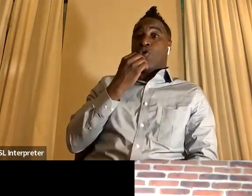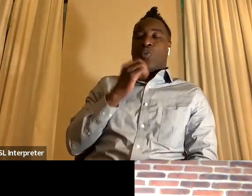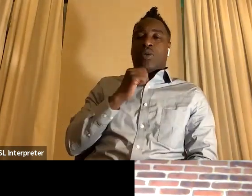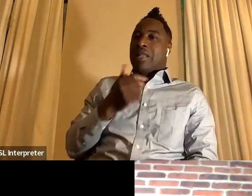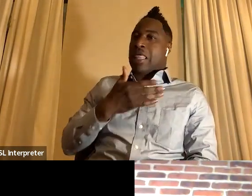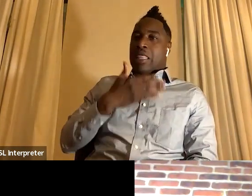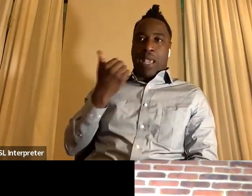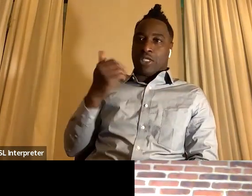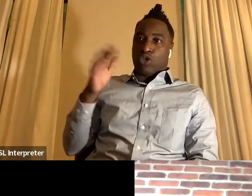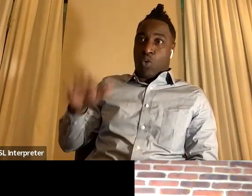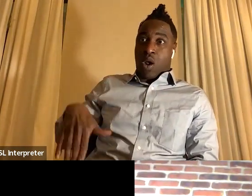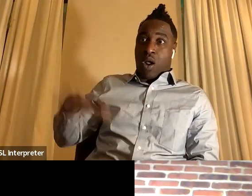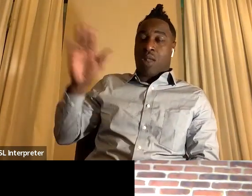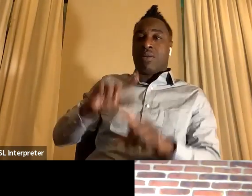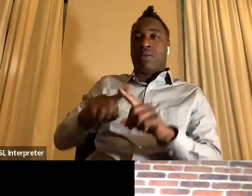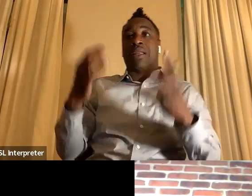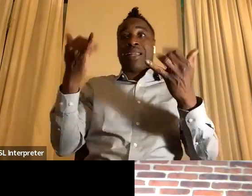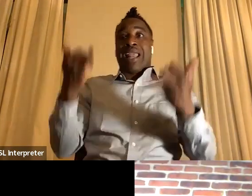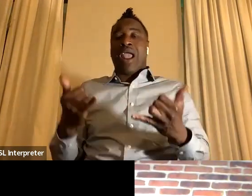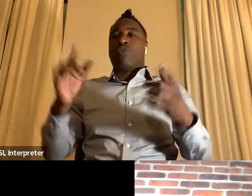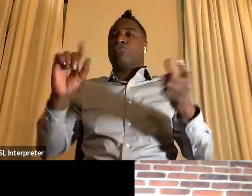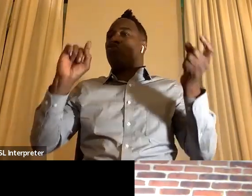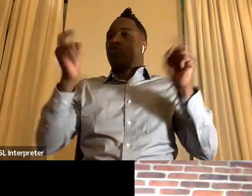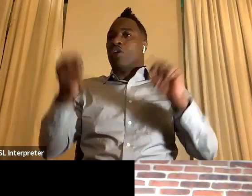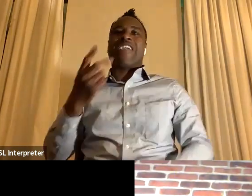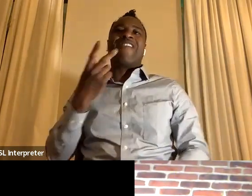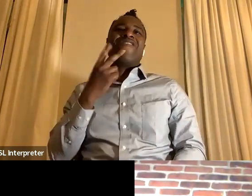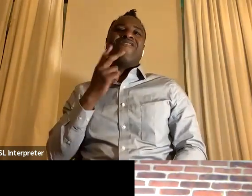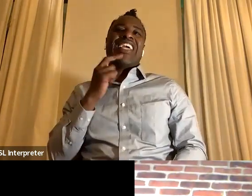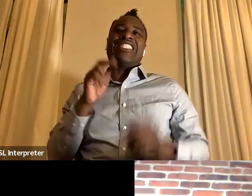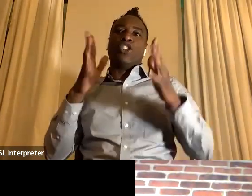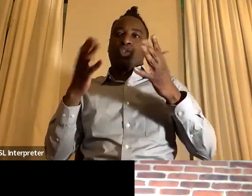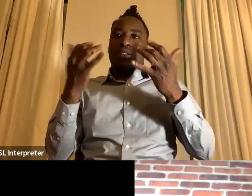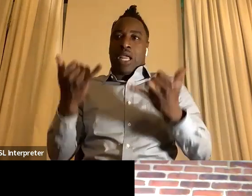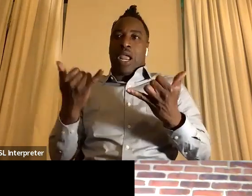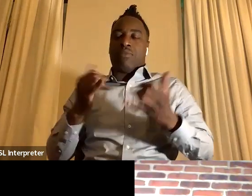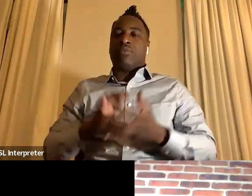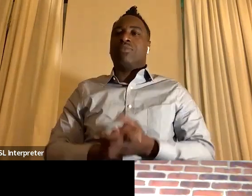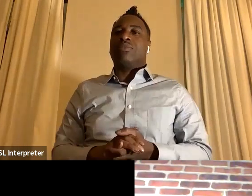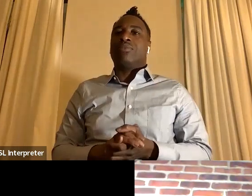But nowadays, like I'm a vegetarian now, and so what I choose to eat and stuff is